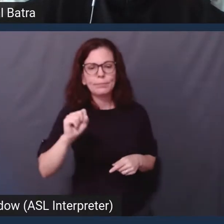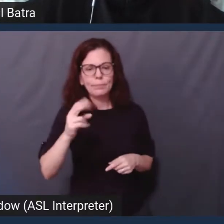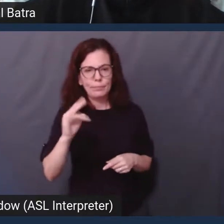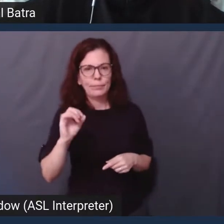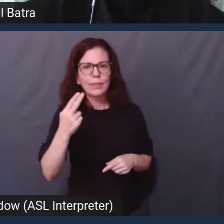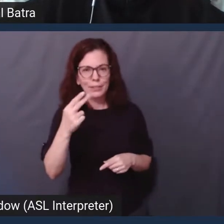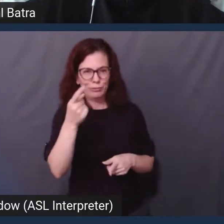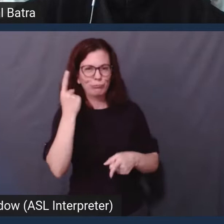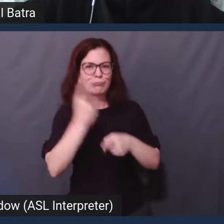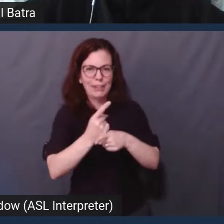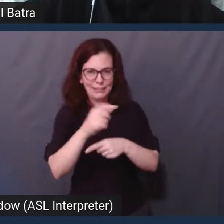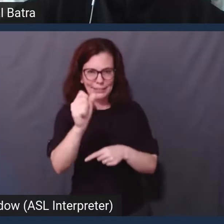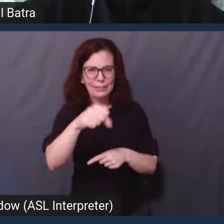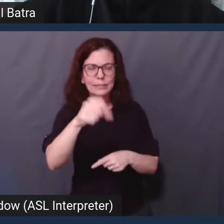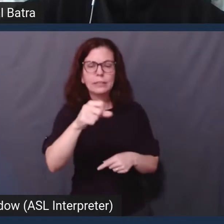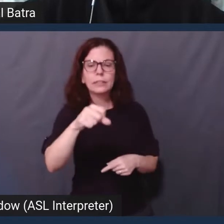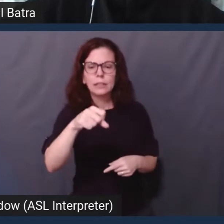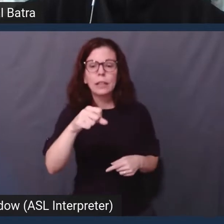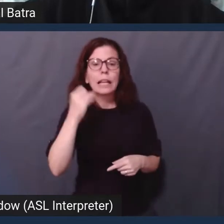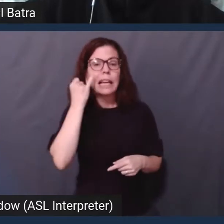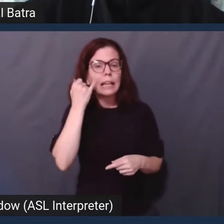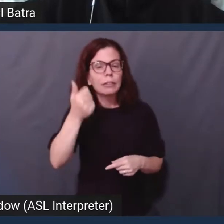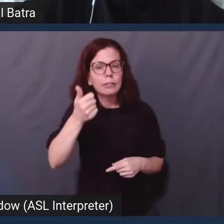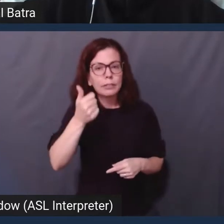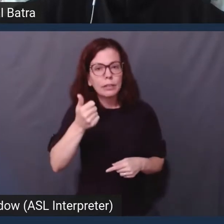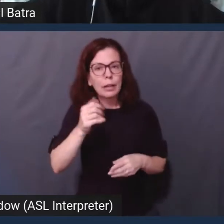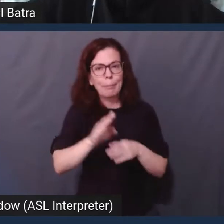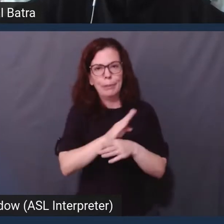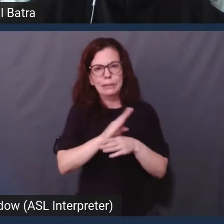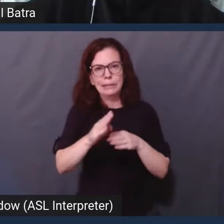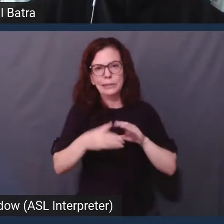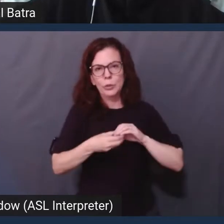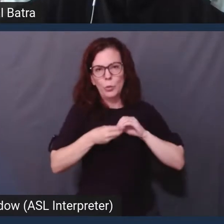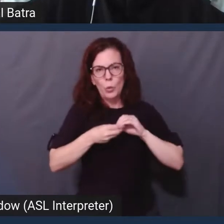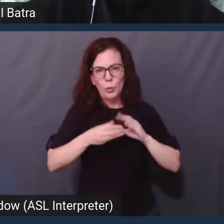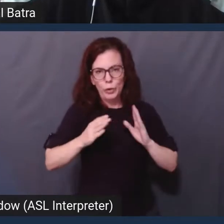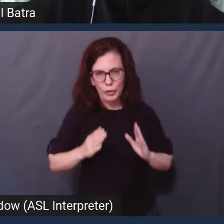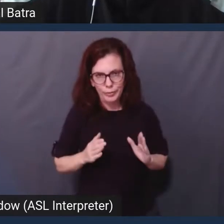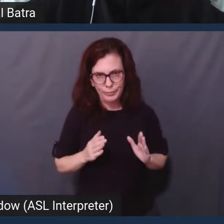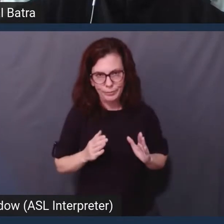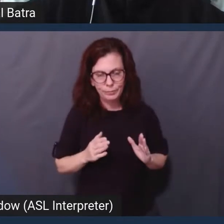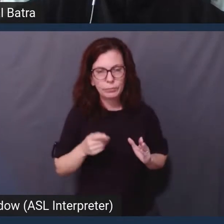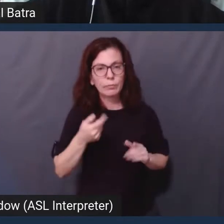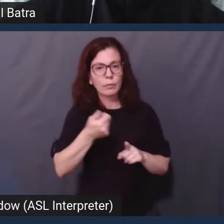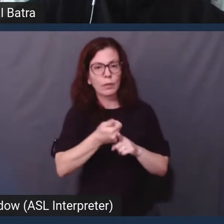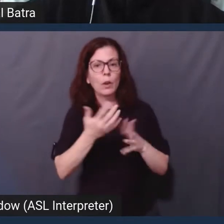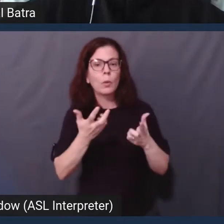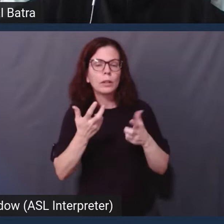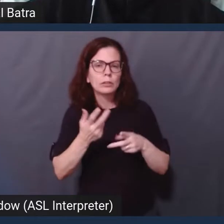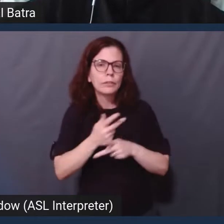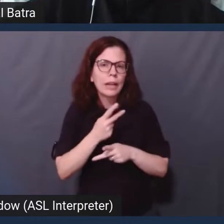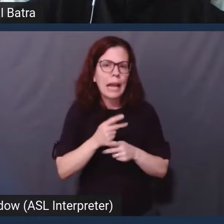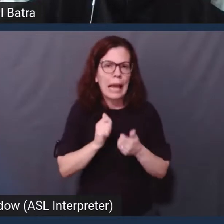So if you are a business owner and you want to find out how my business is doing,